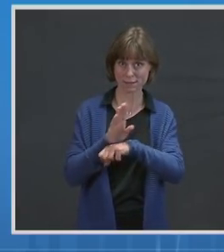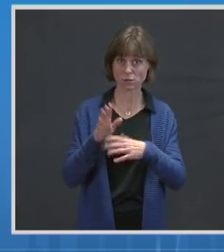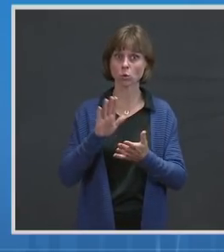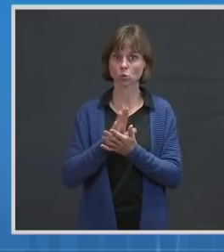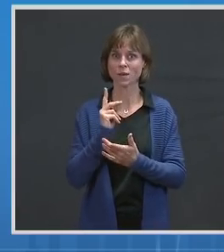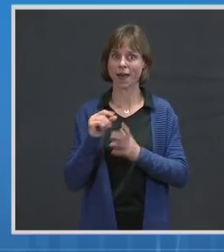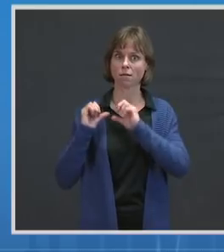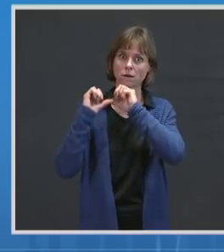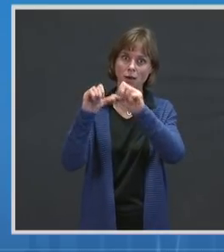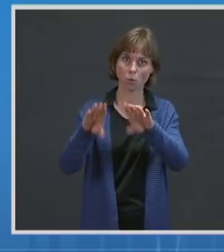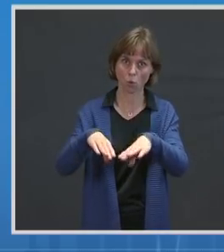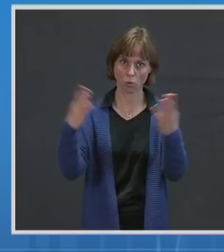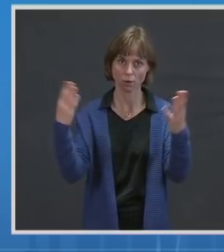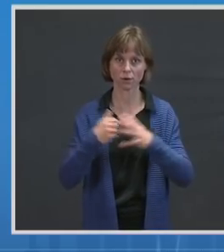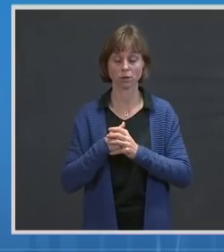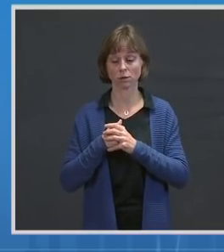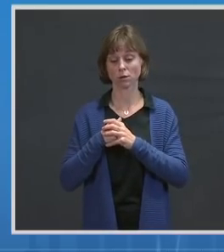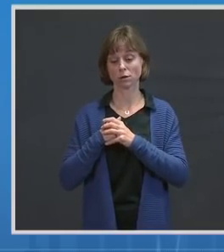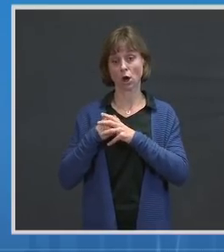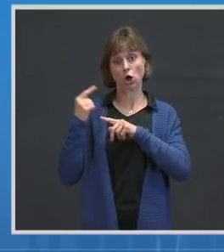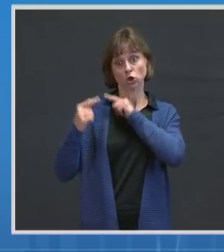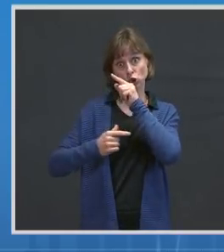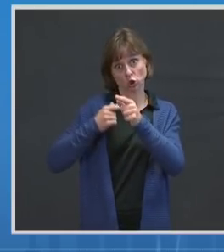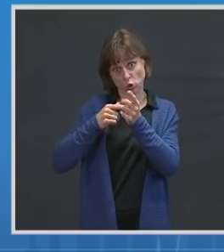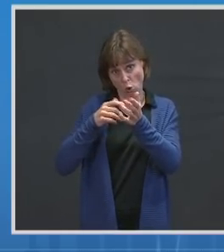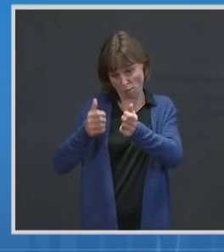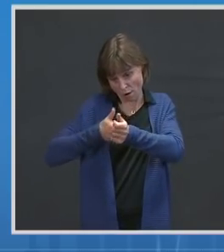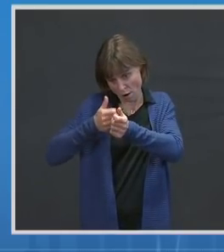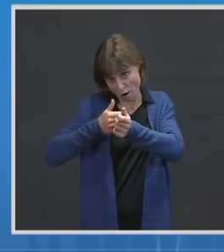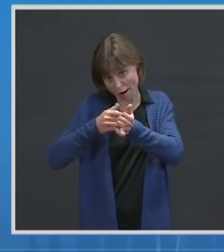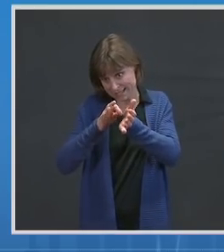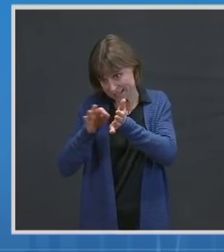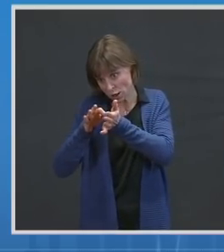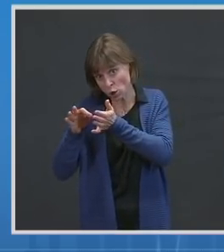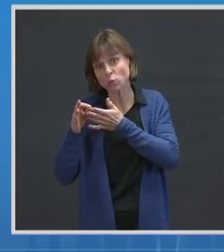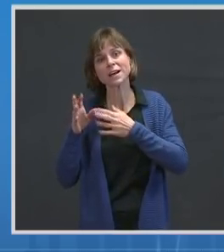And genomic sequencing testing is how we will spot variants early, before they spread.